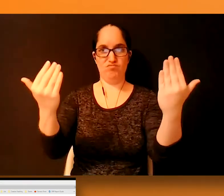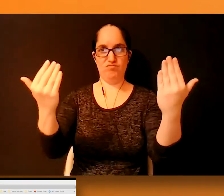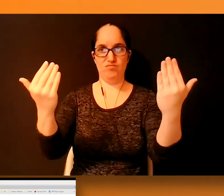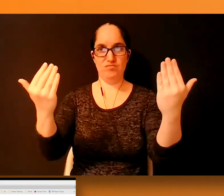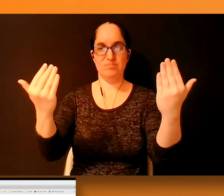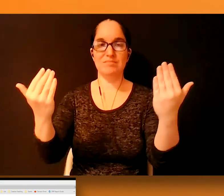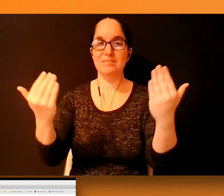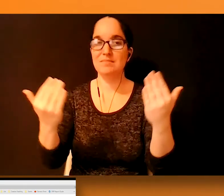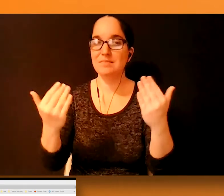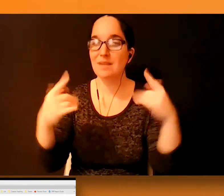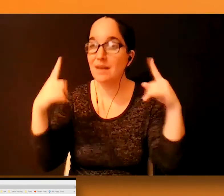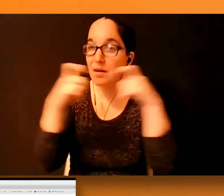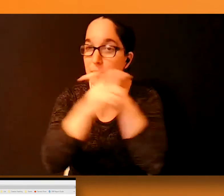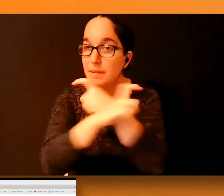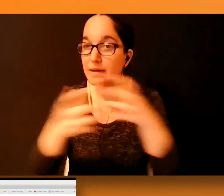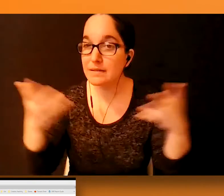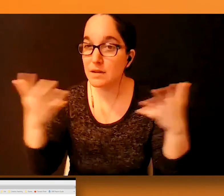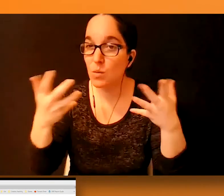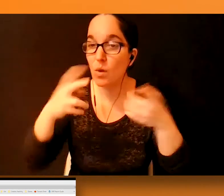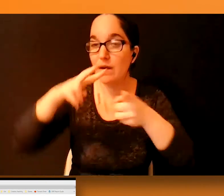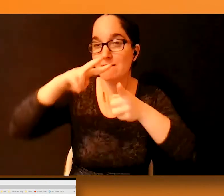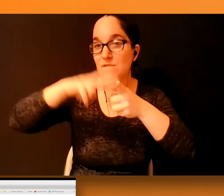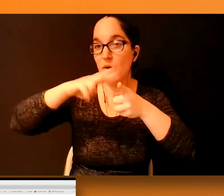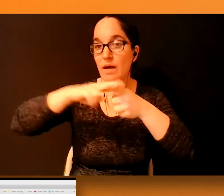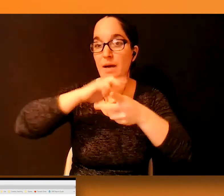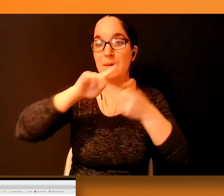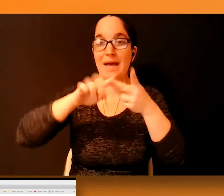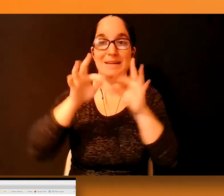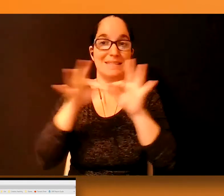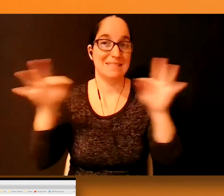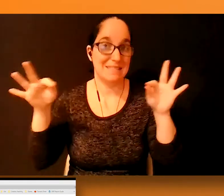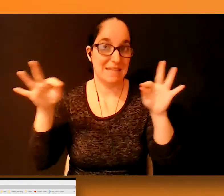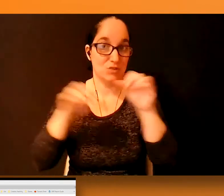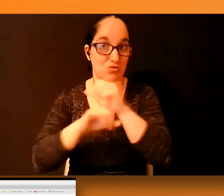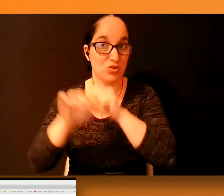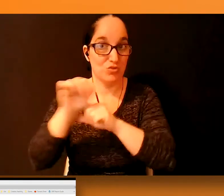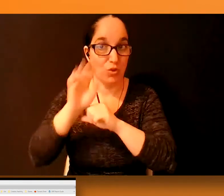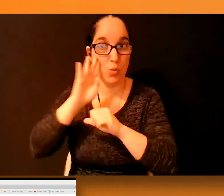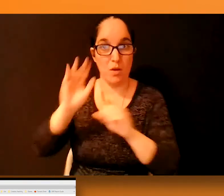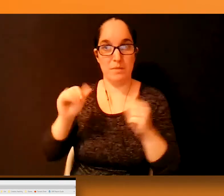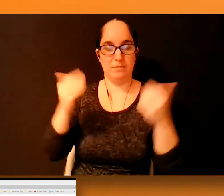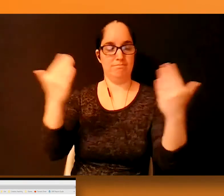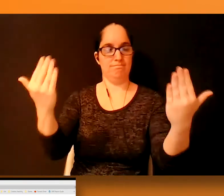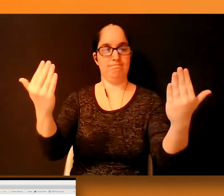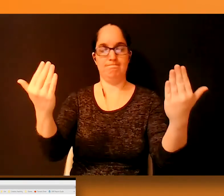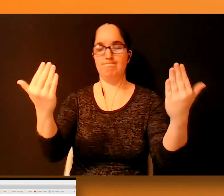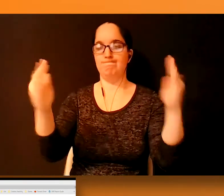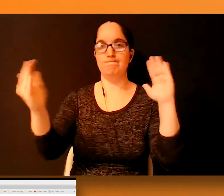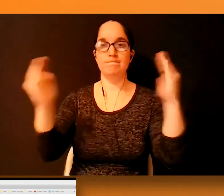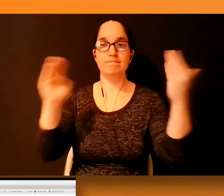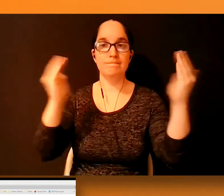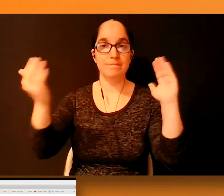and put them next to each other, is gonna be the complexity of the vocabulary, then the complexity of the sentence structure.